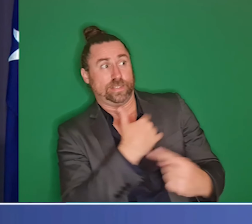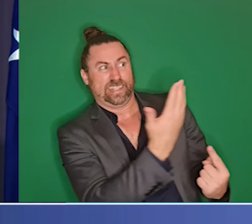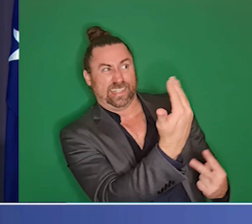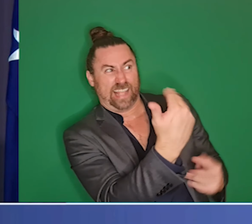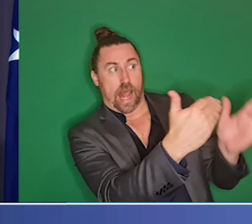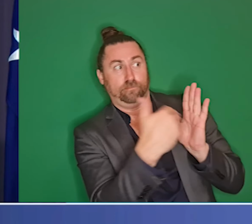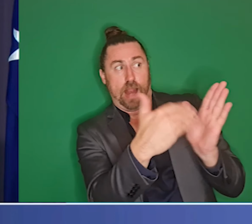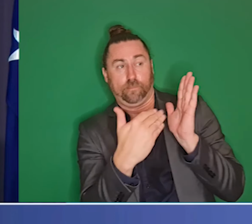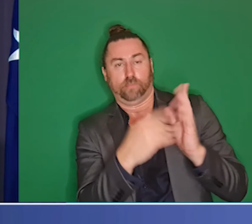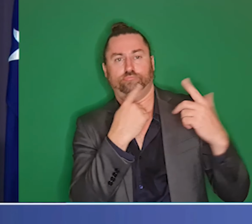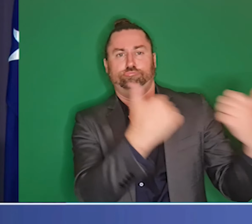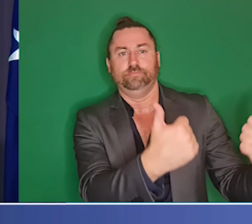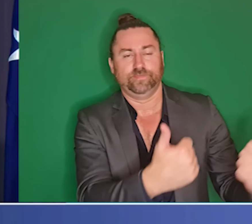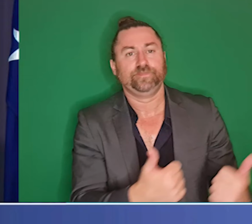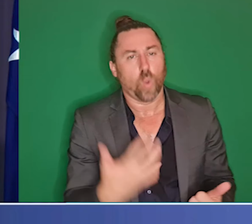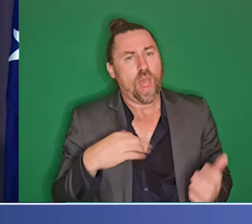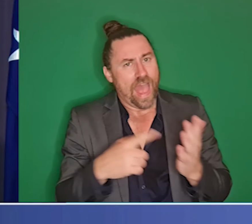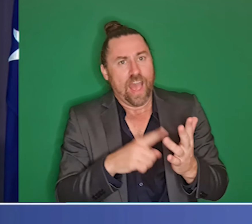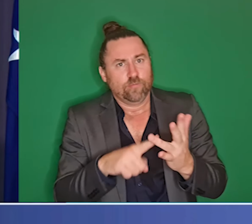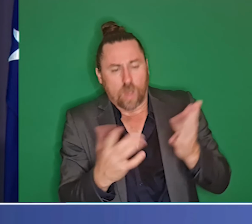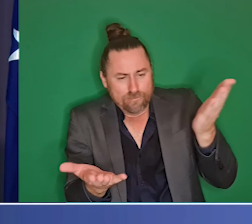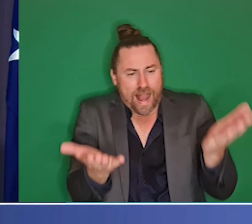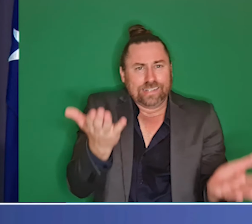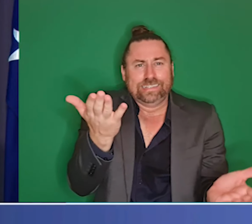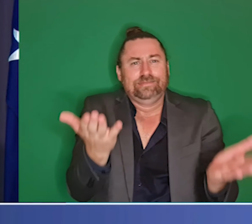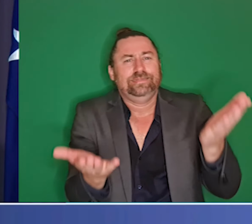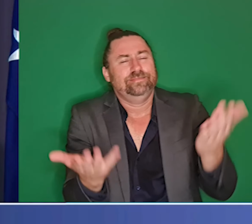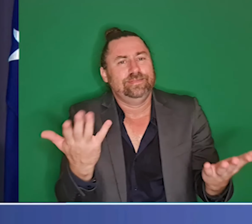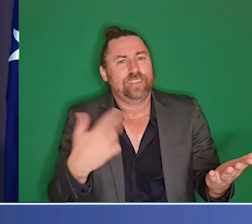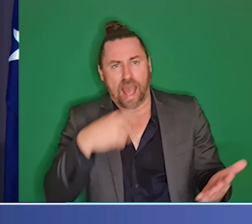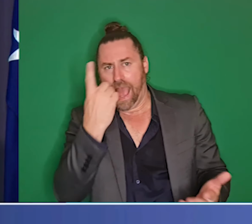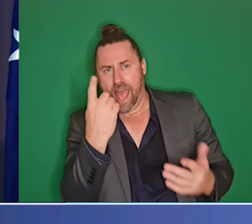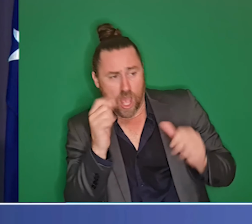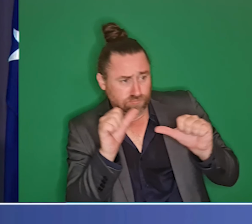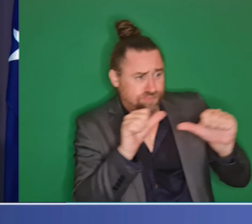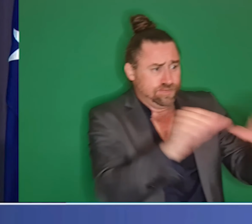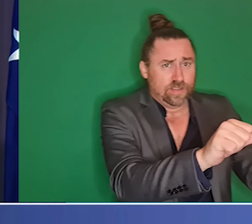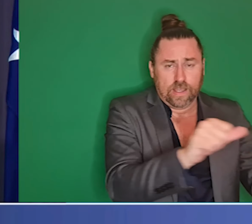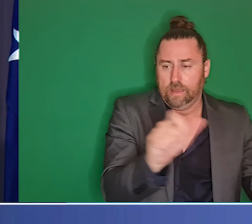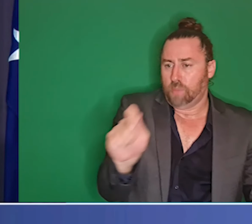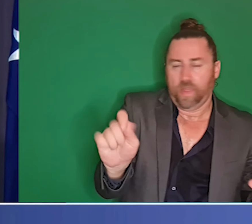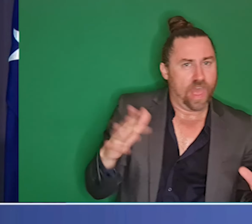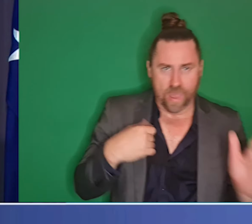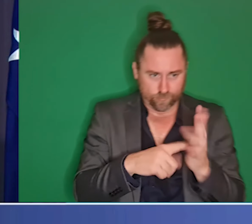There was envisaged that there would be cases and some of those would be severe when the national reopening plan was announced